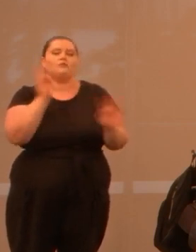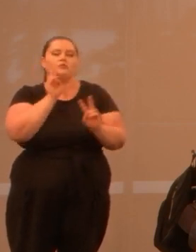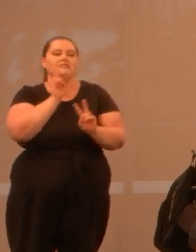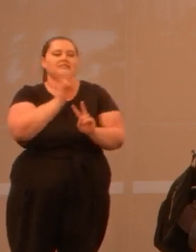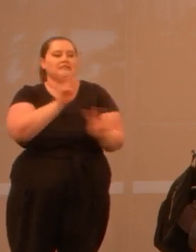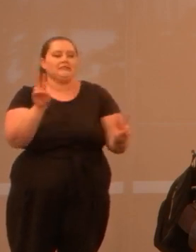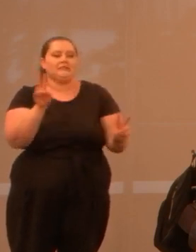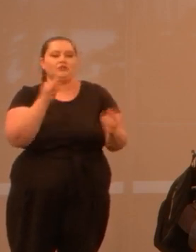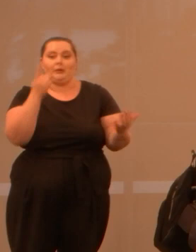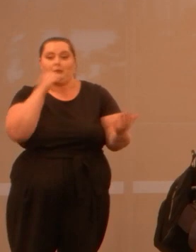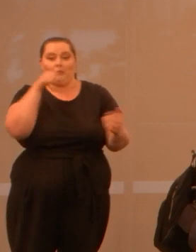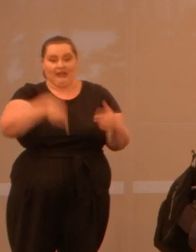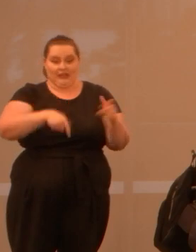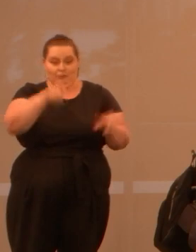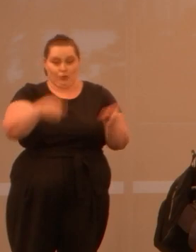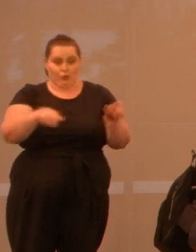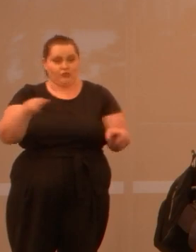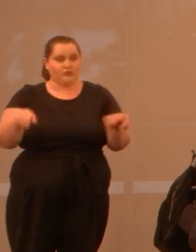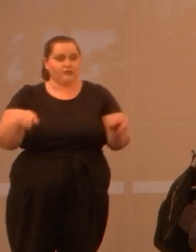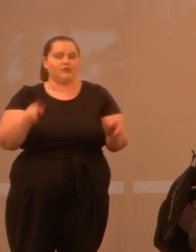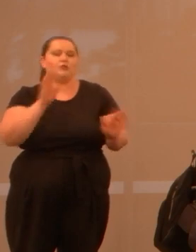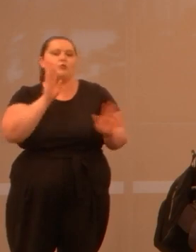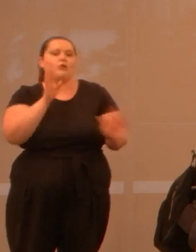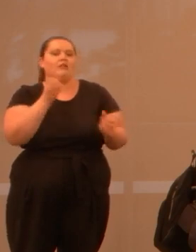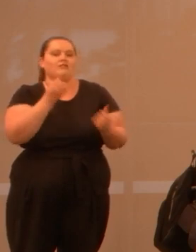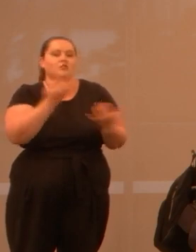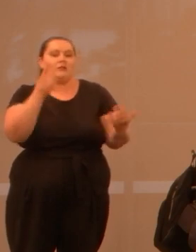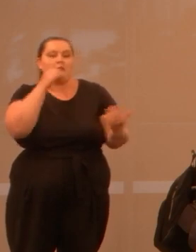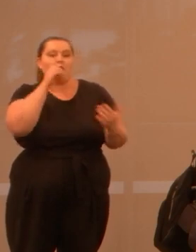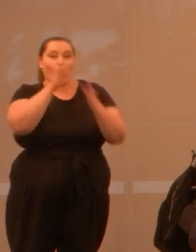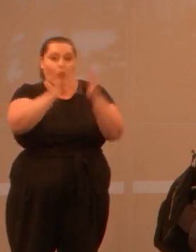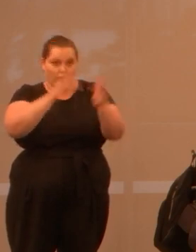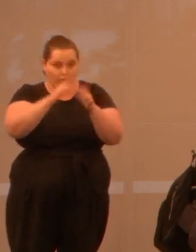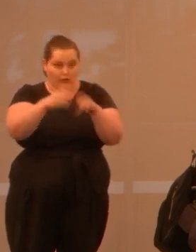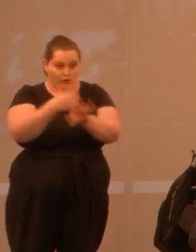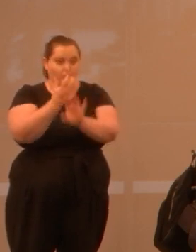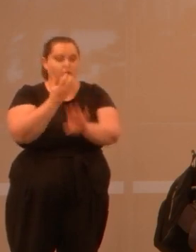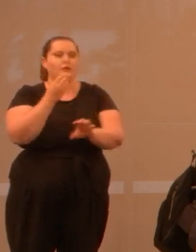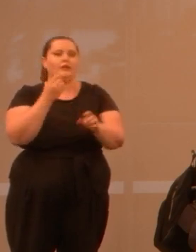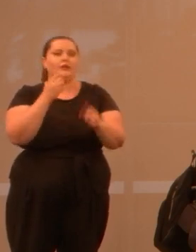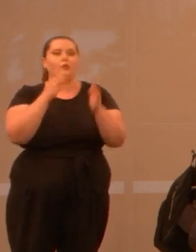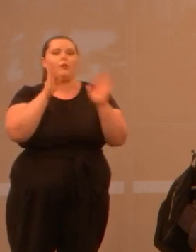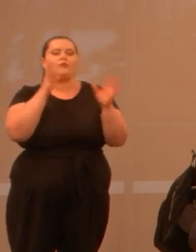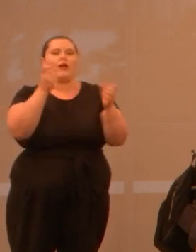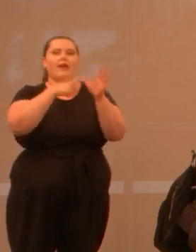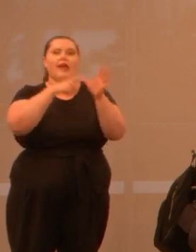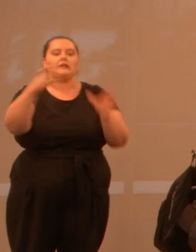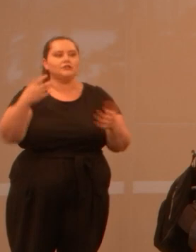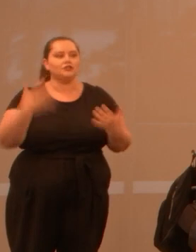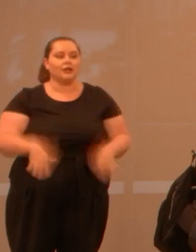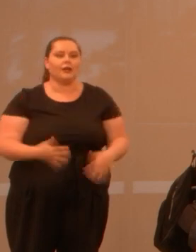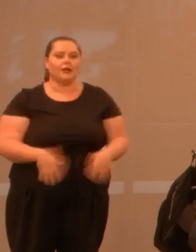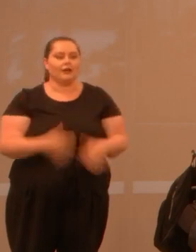in person. It's wonderful to have so many people here online, and it's wonderful to have air conditioning. I just think it's really important to